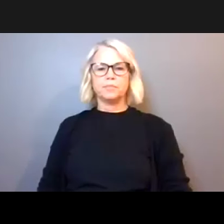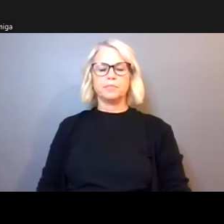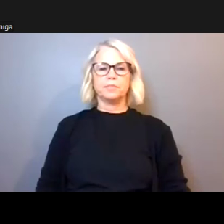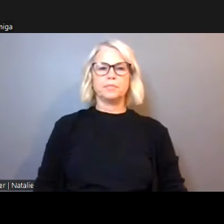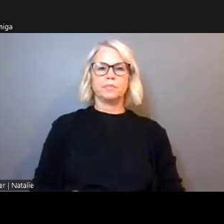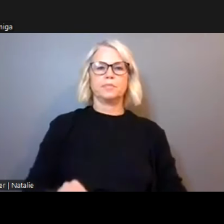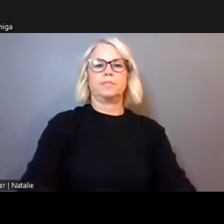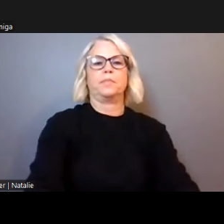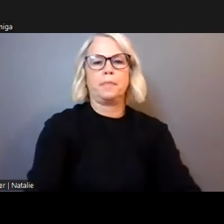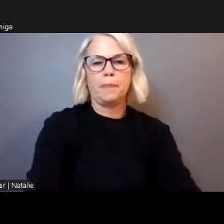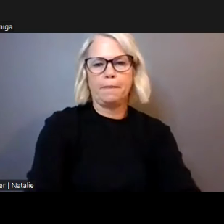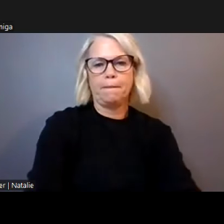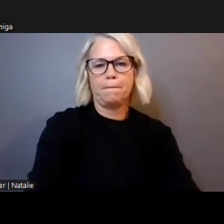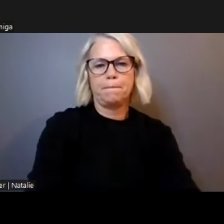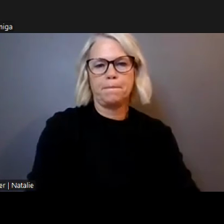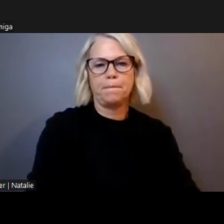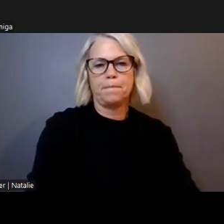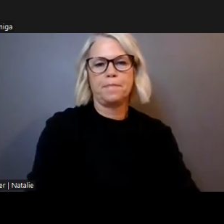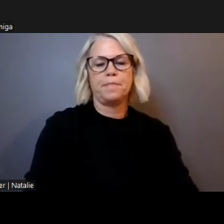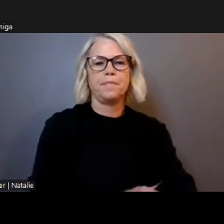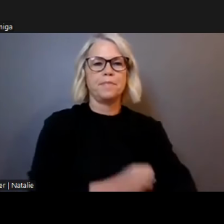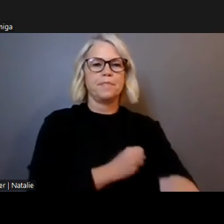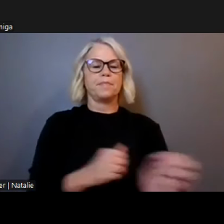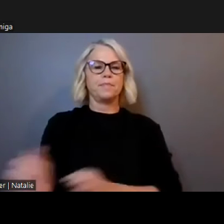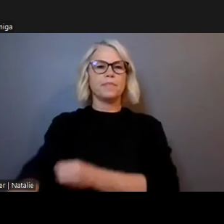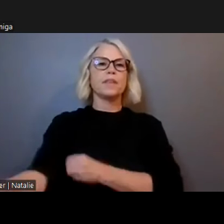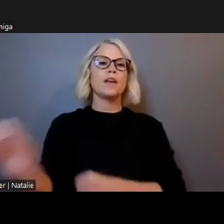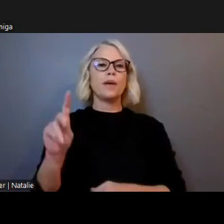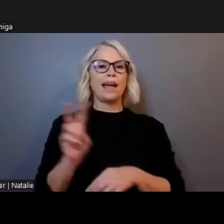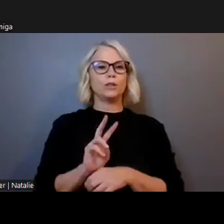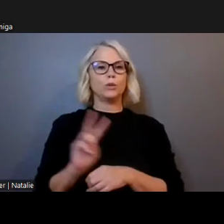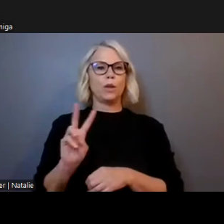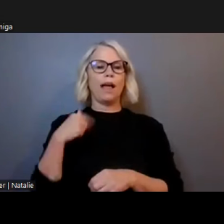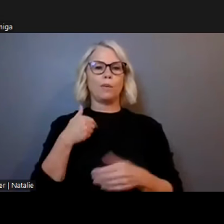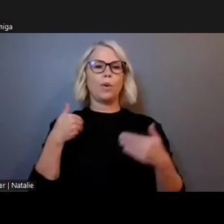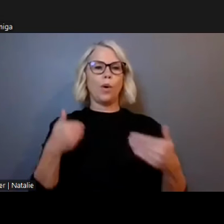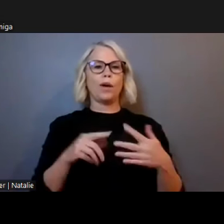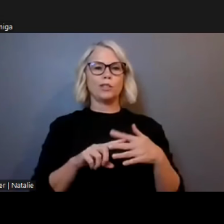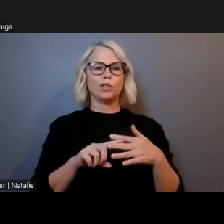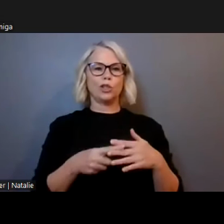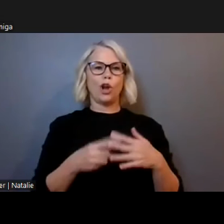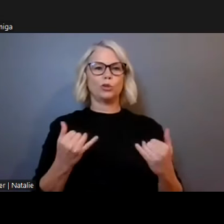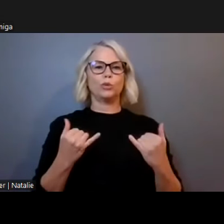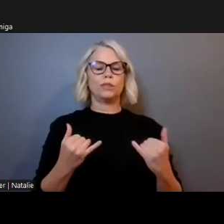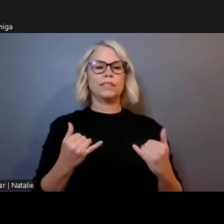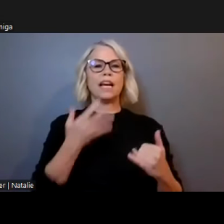So we can go ahead and get started, today. Good afternoon.